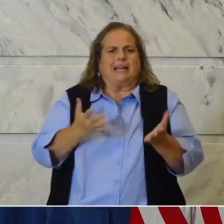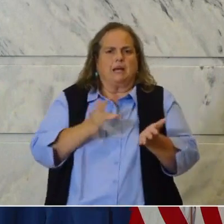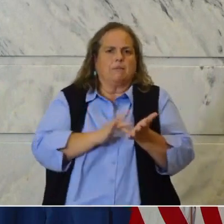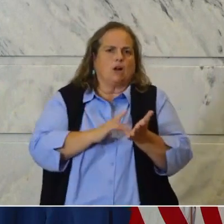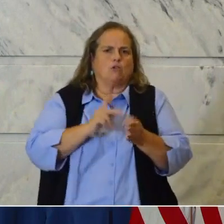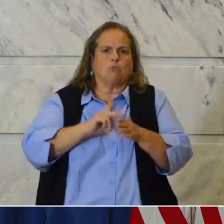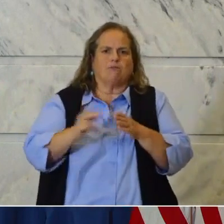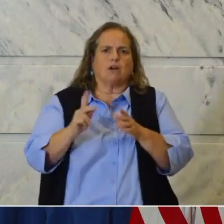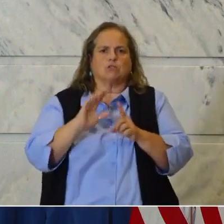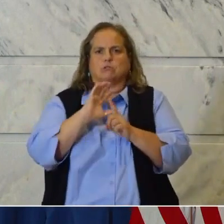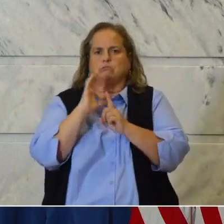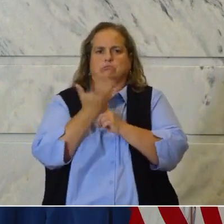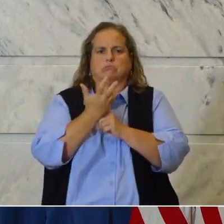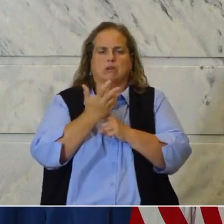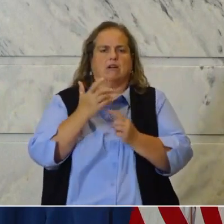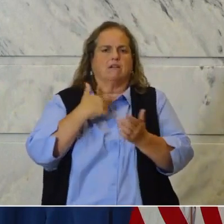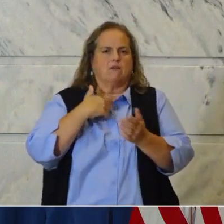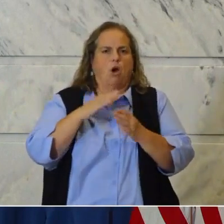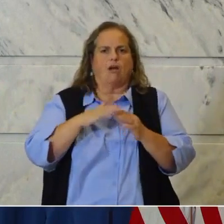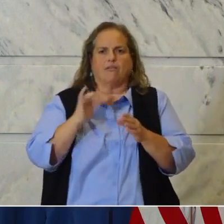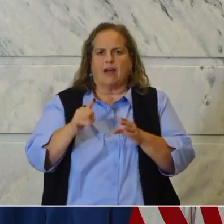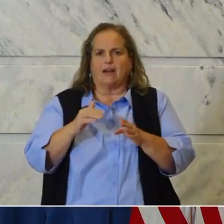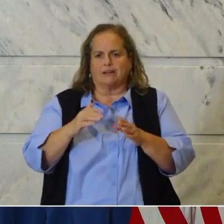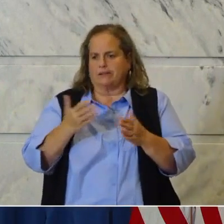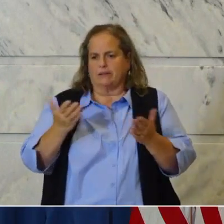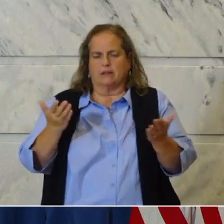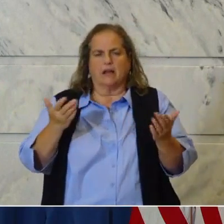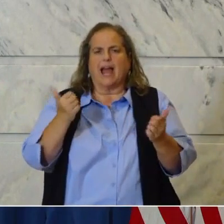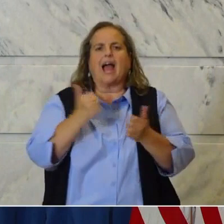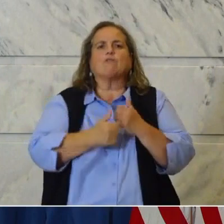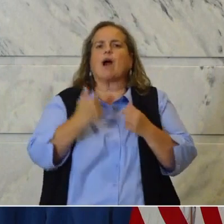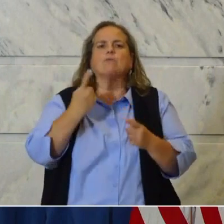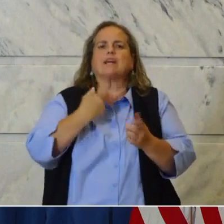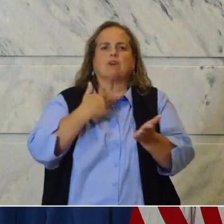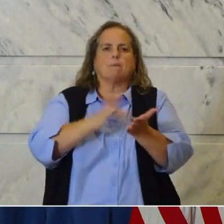down on the field. To what do I feel that it's needs toe to be there to be